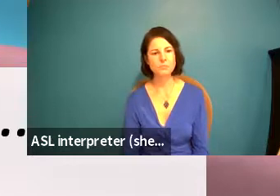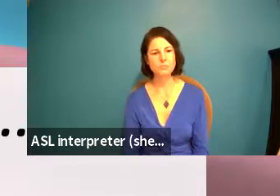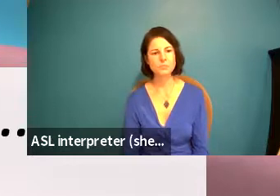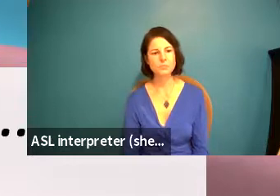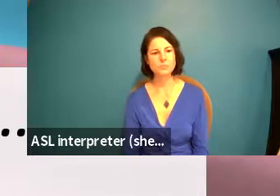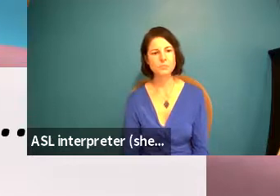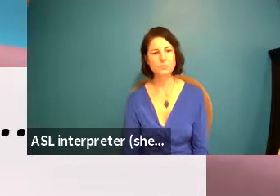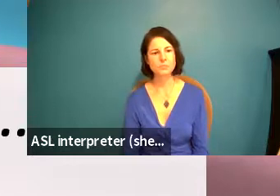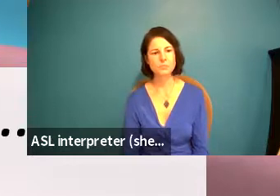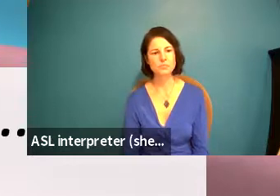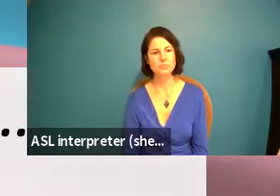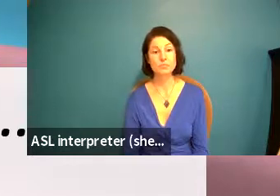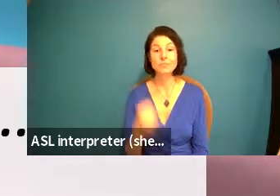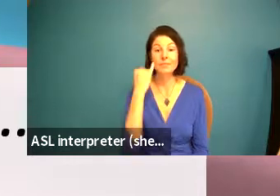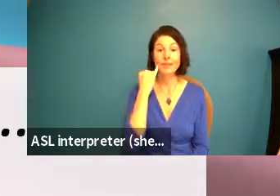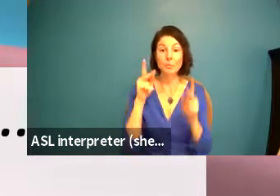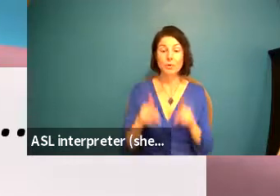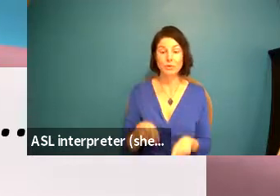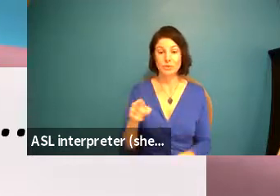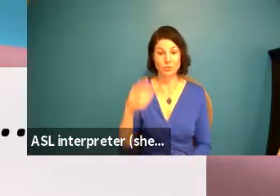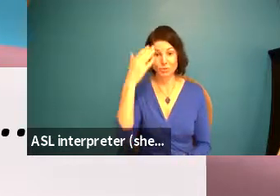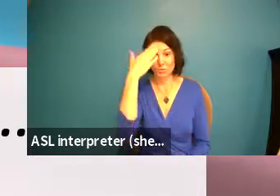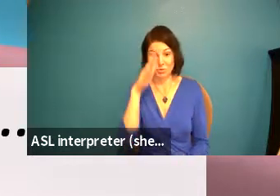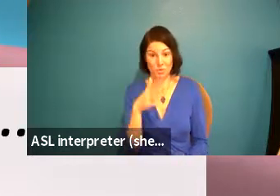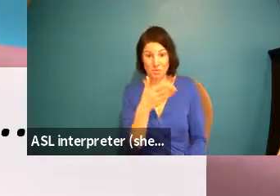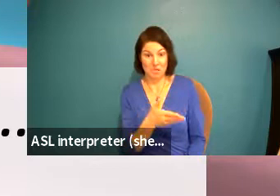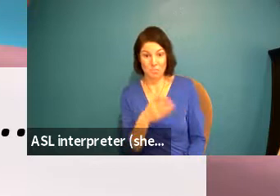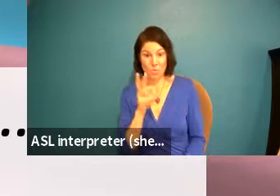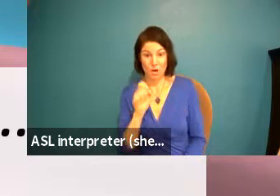out to you and says that they're trans, you know, you don't need to treat them any differently from anyone else, you know, just